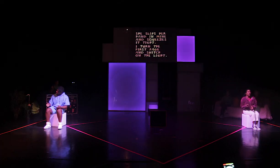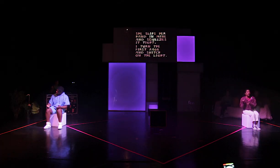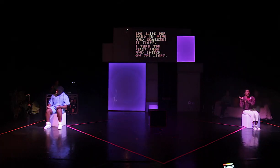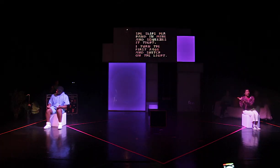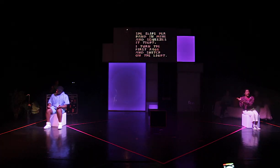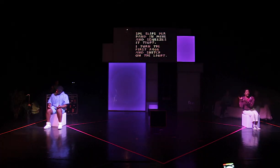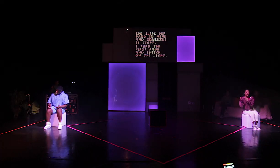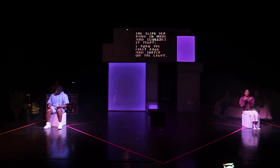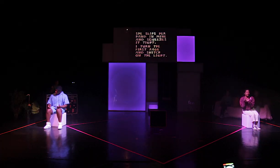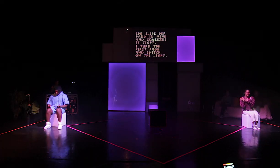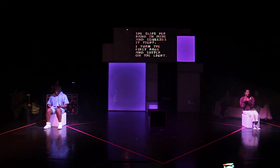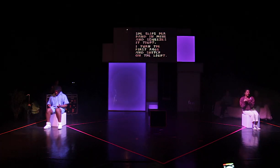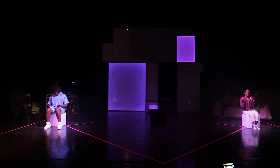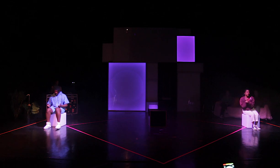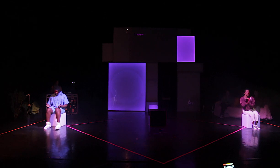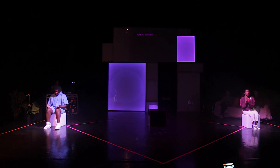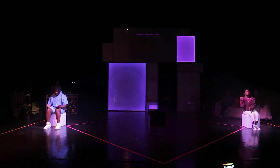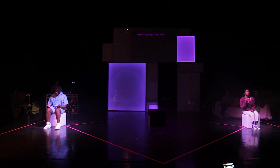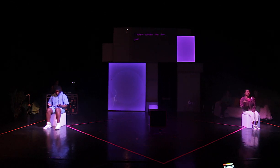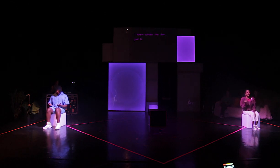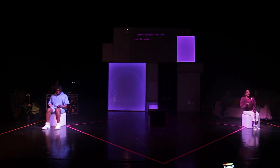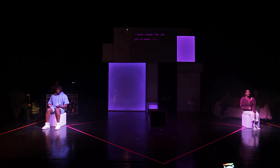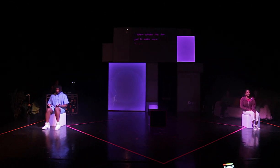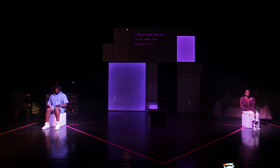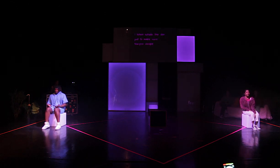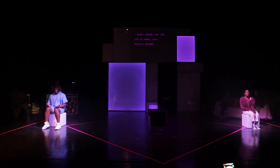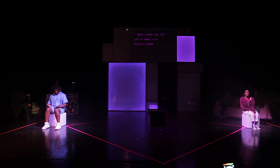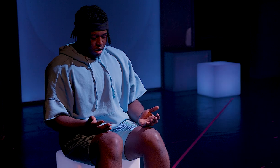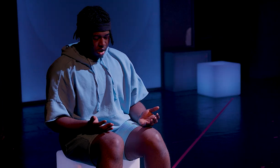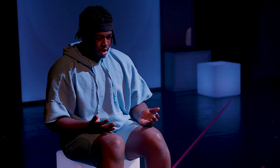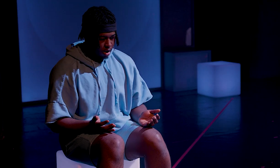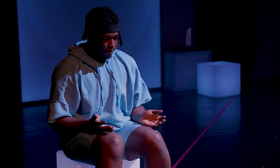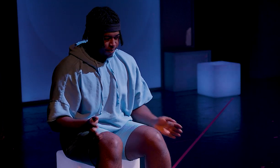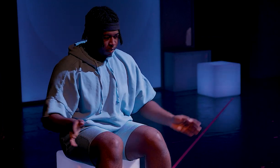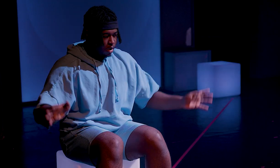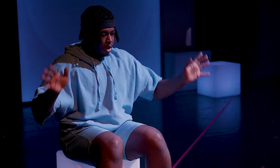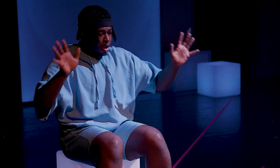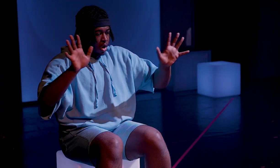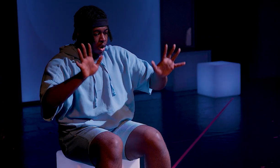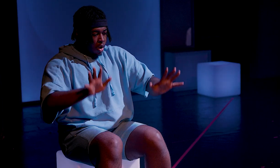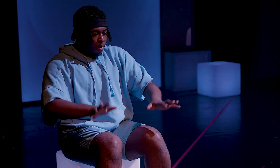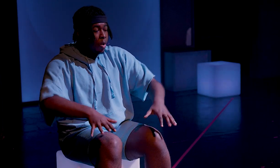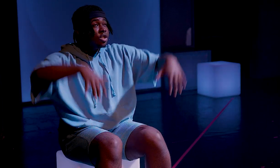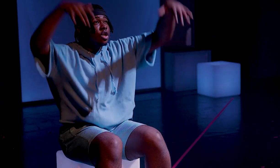I listen just outside the door to make sure they're alright.